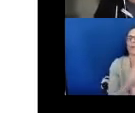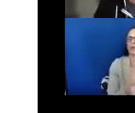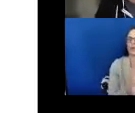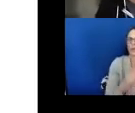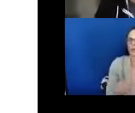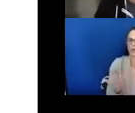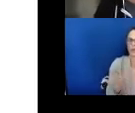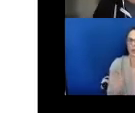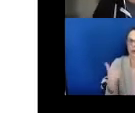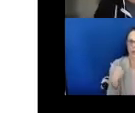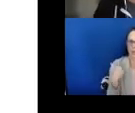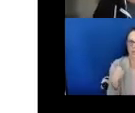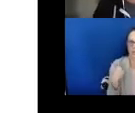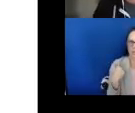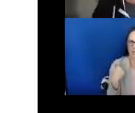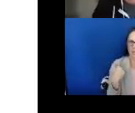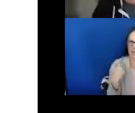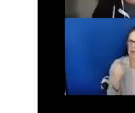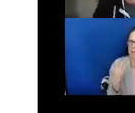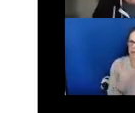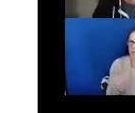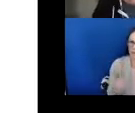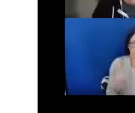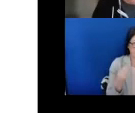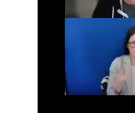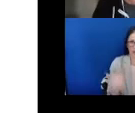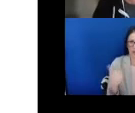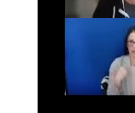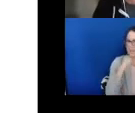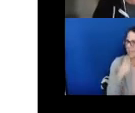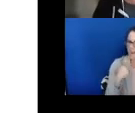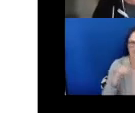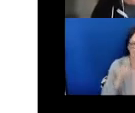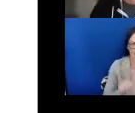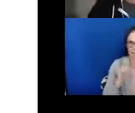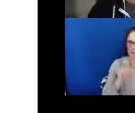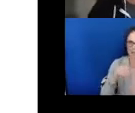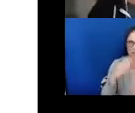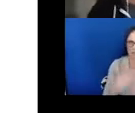a lot of the resources that they had did not have the capability to make accommodations